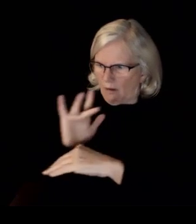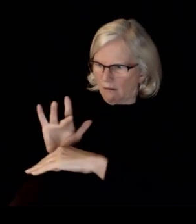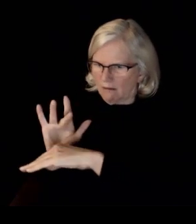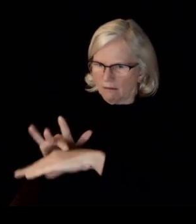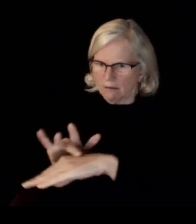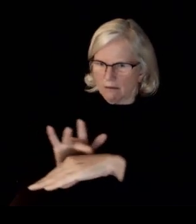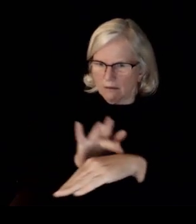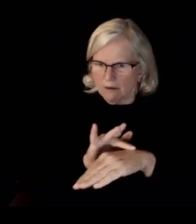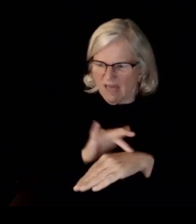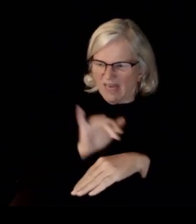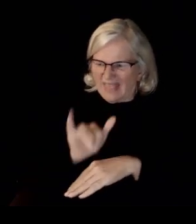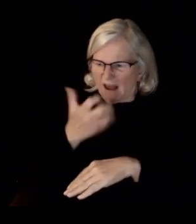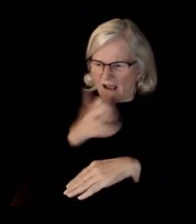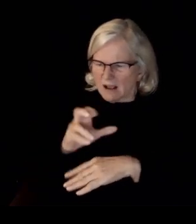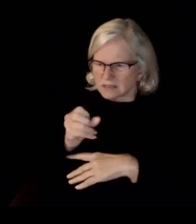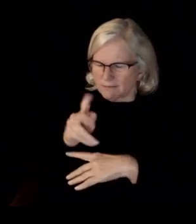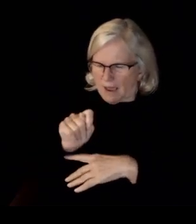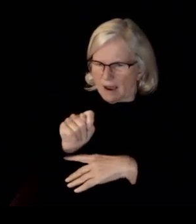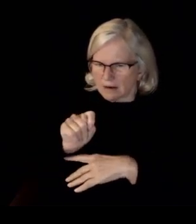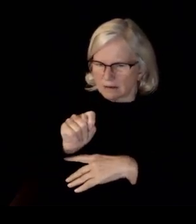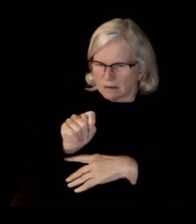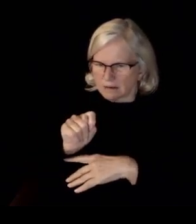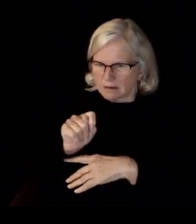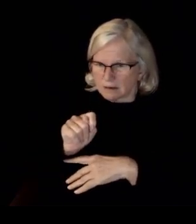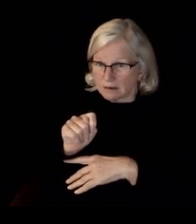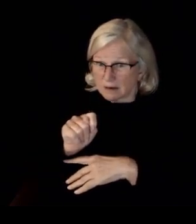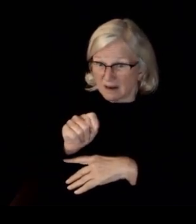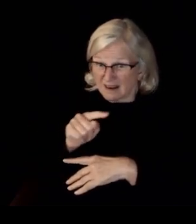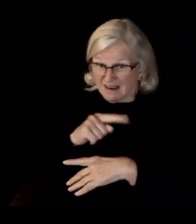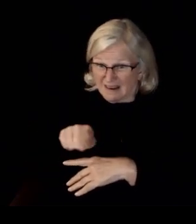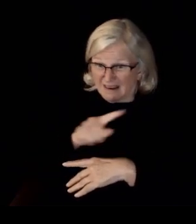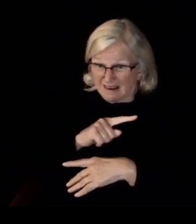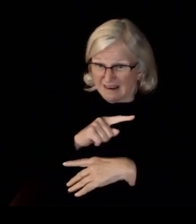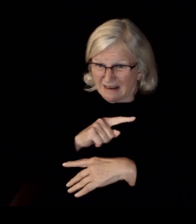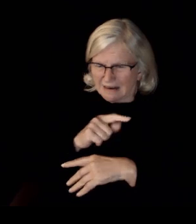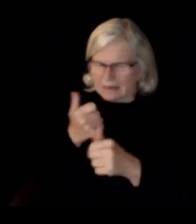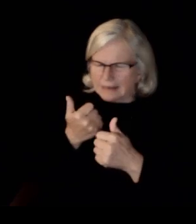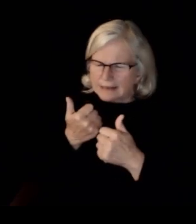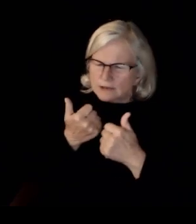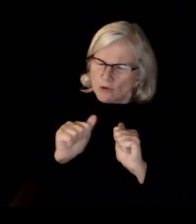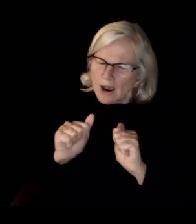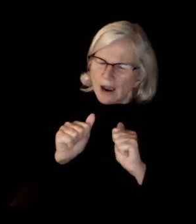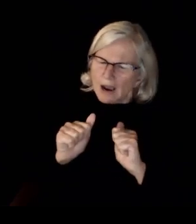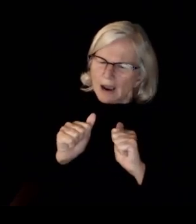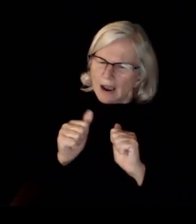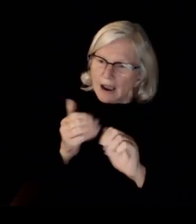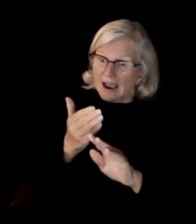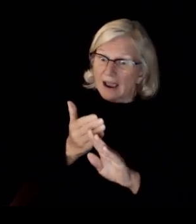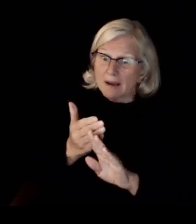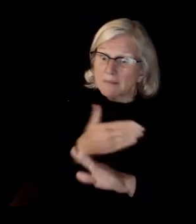to get you know one step earlier and and come to visit states where there is case growth